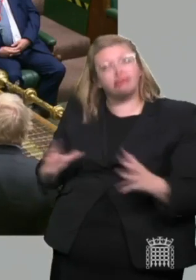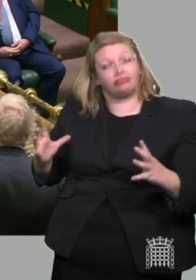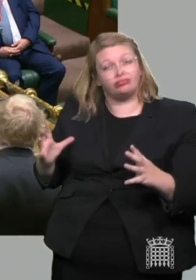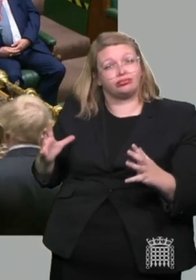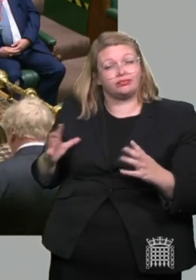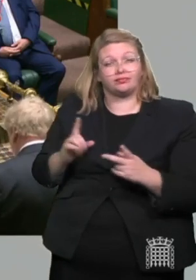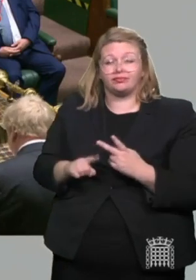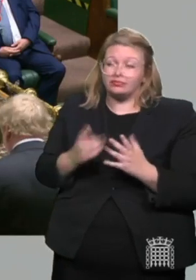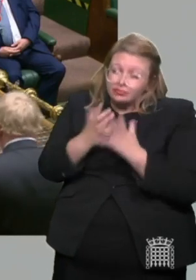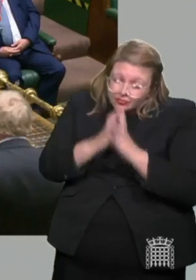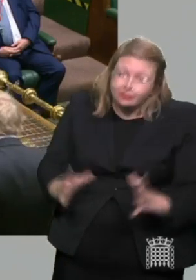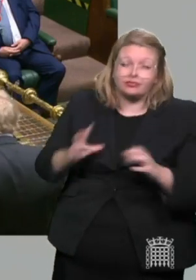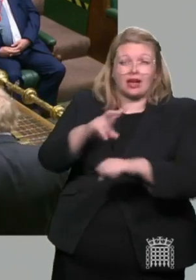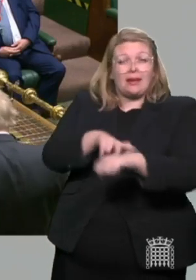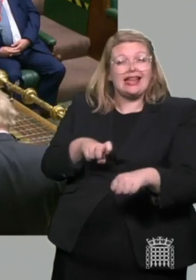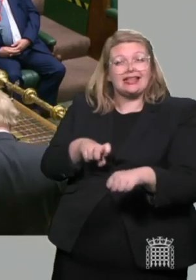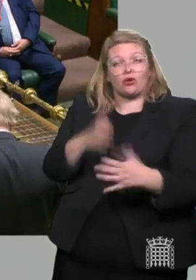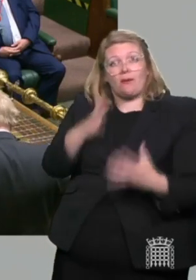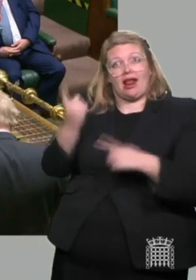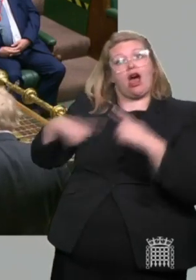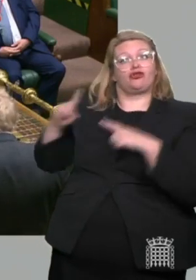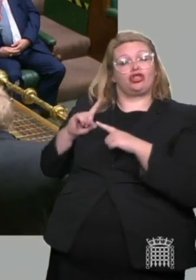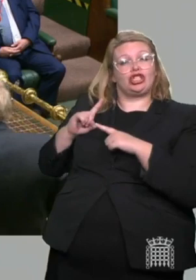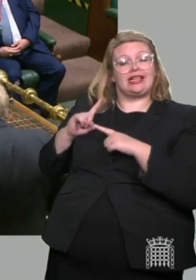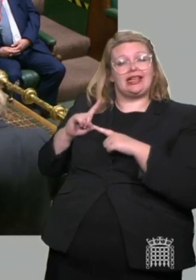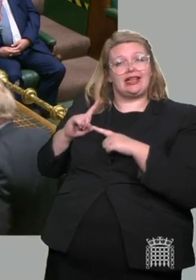officers on our streets now than they were when I was elected, with tougher sentences